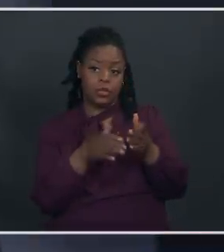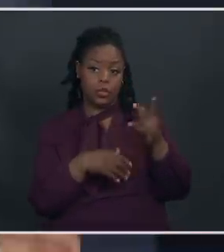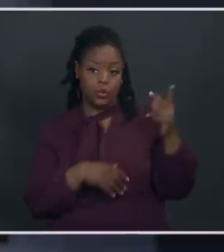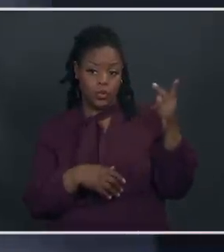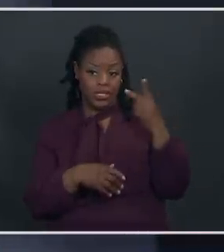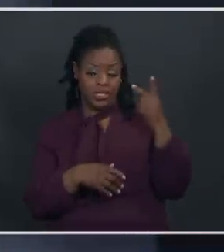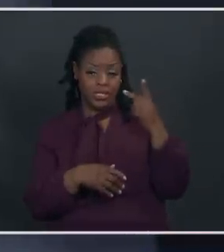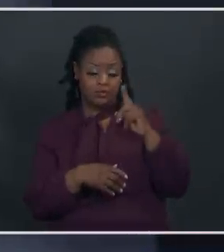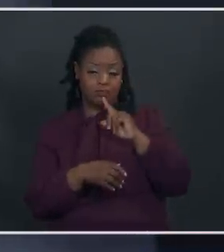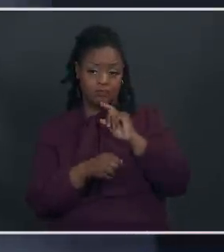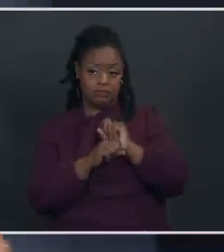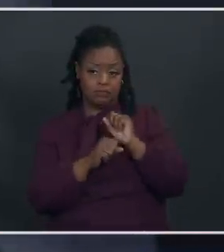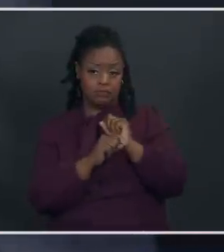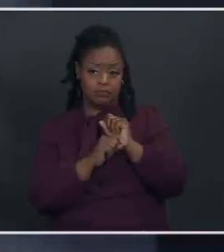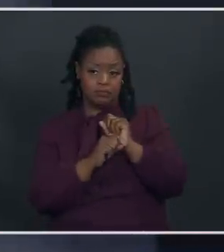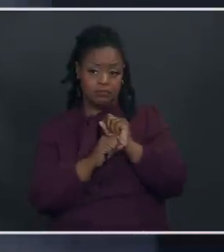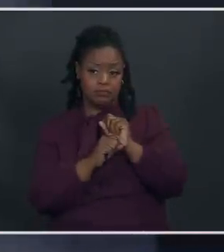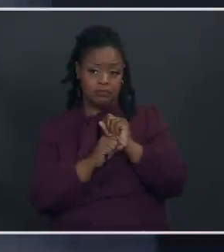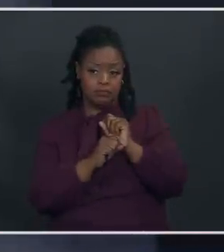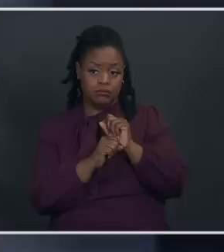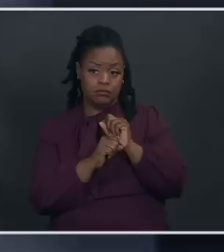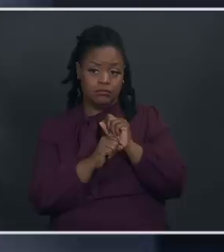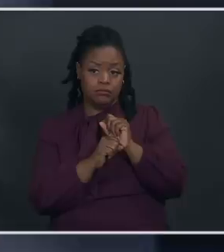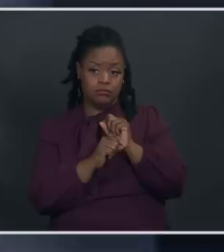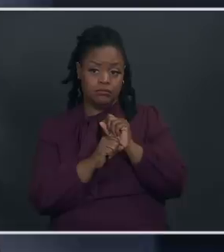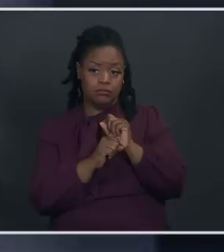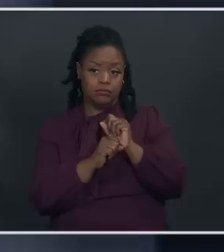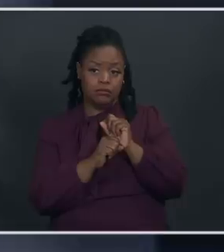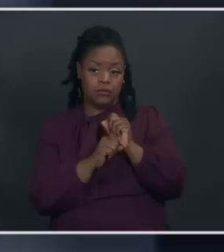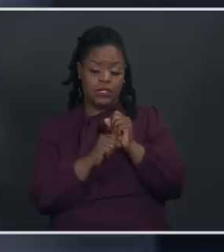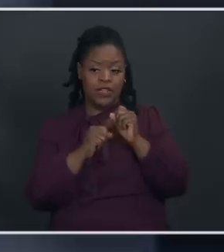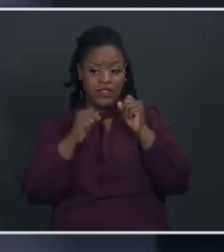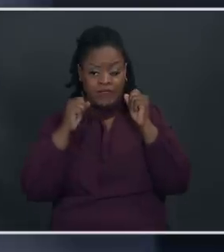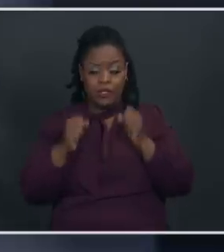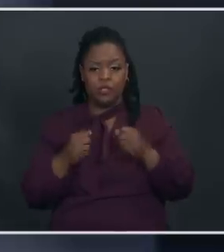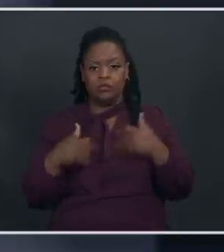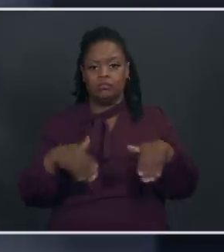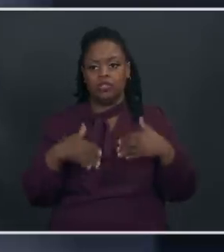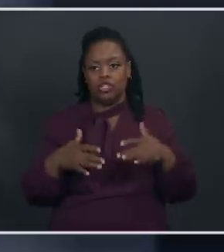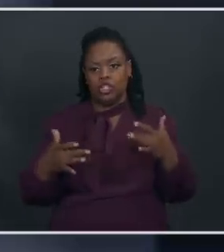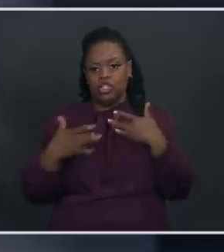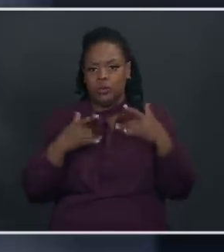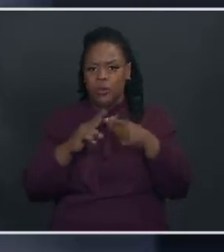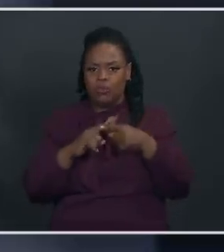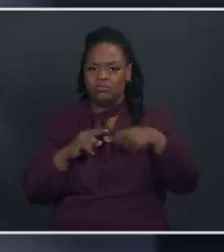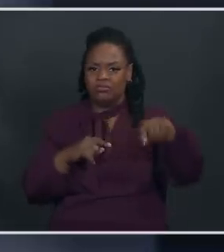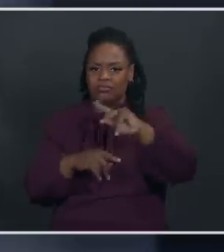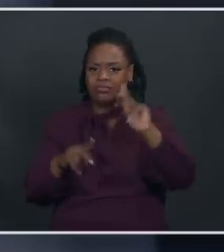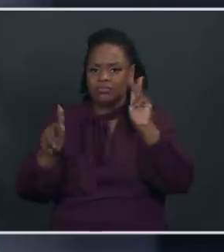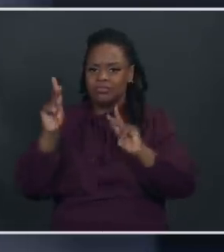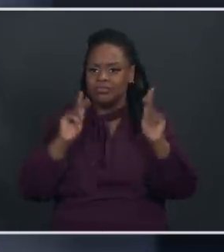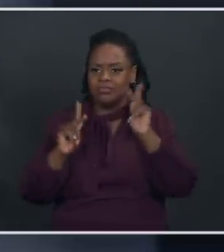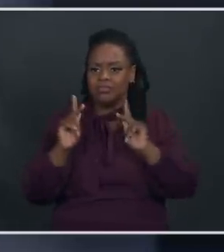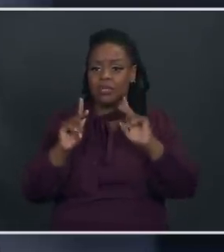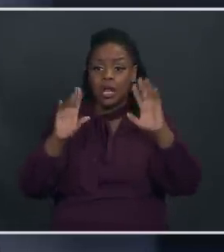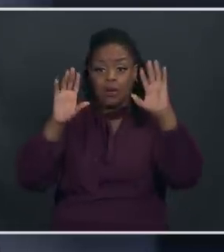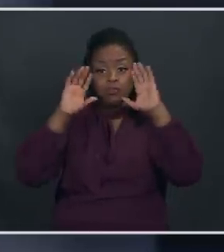in this room, are more concerned about it. And the President of the United States has expressed, in every comment he has made about climate,